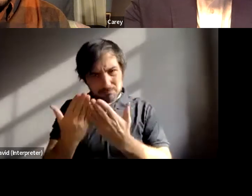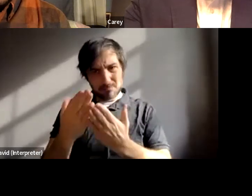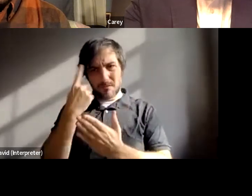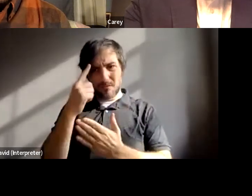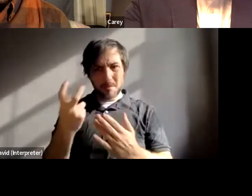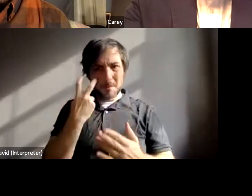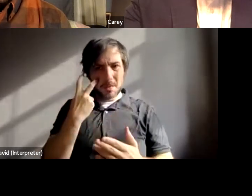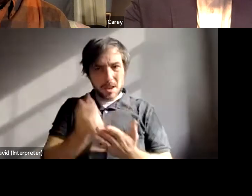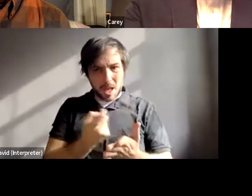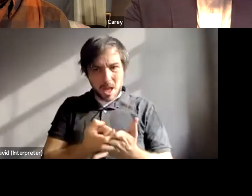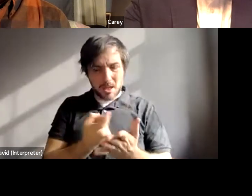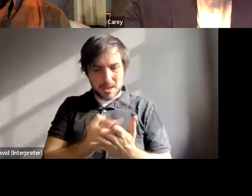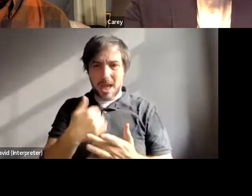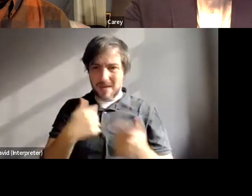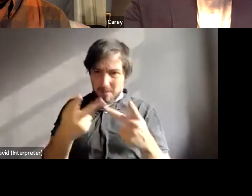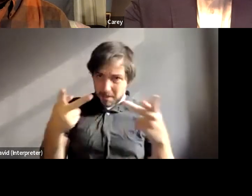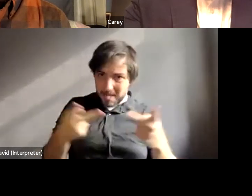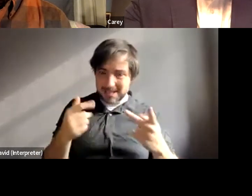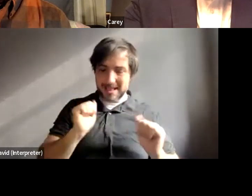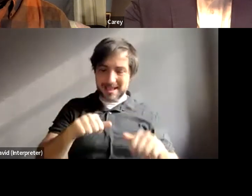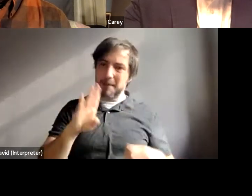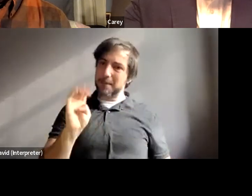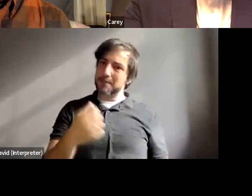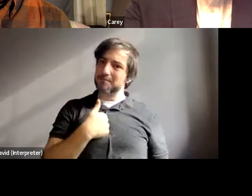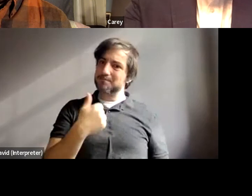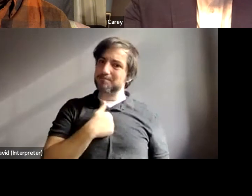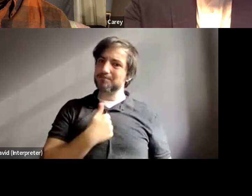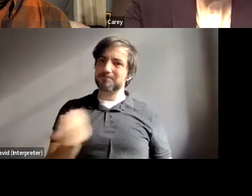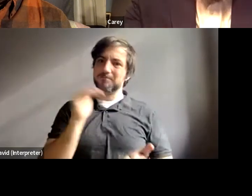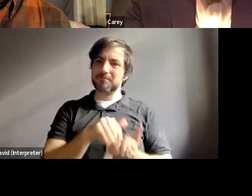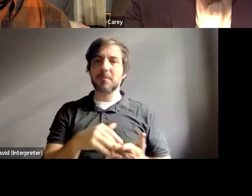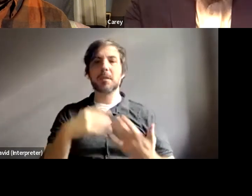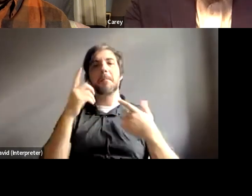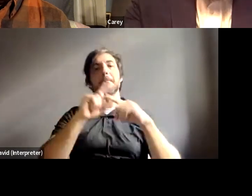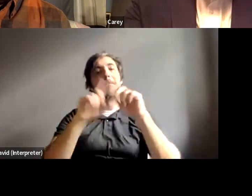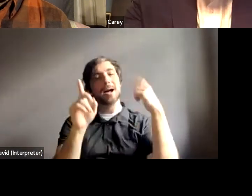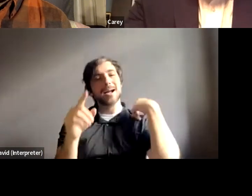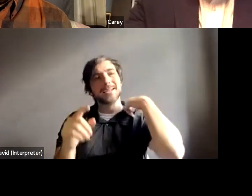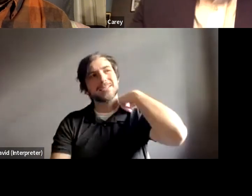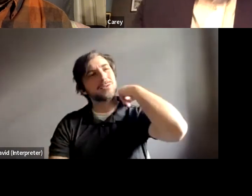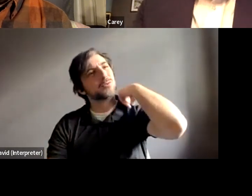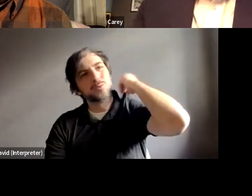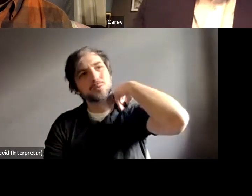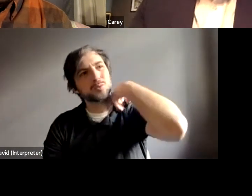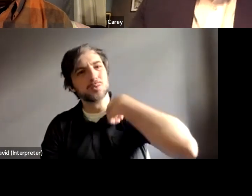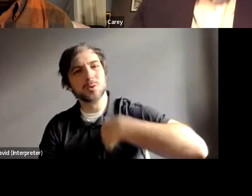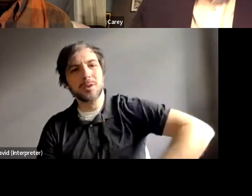again. But the pace of regular hockey